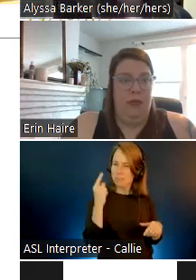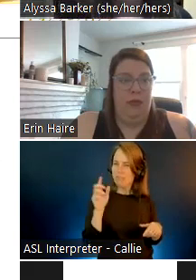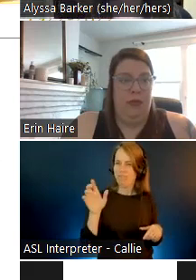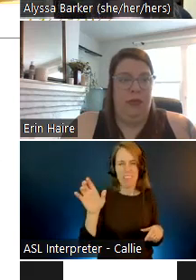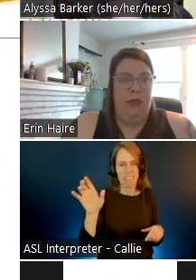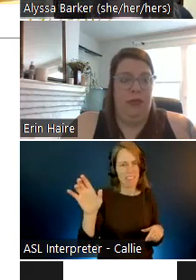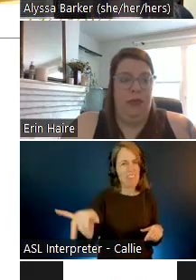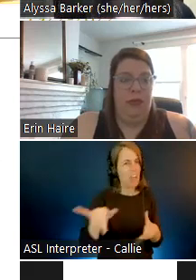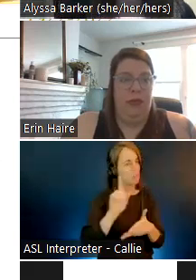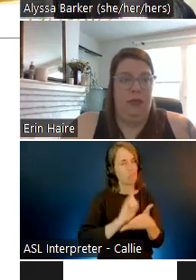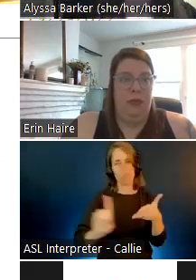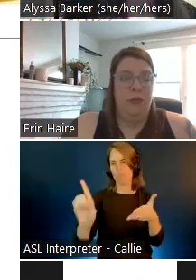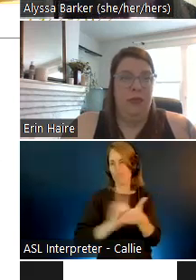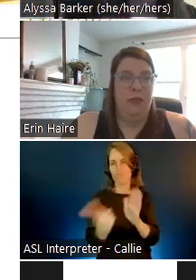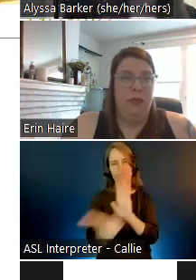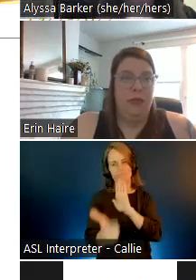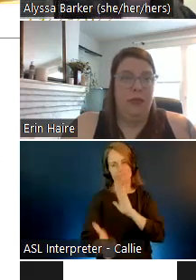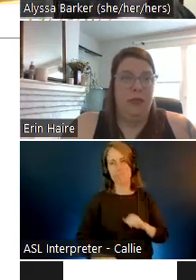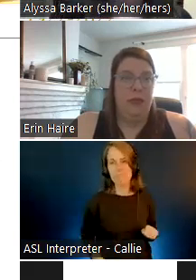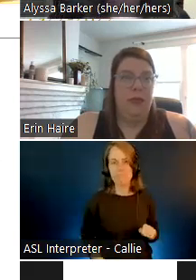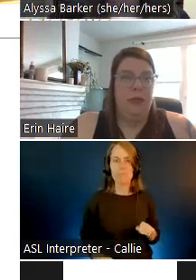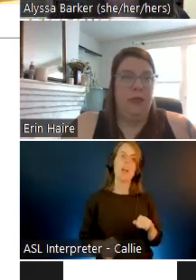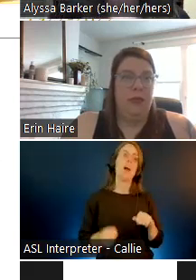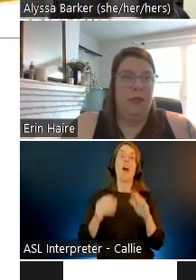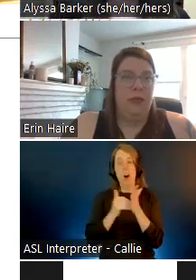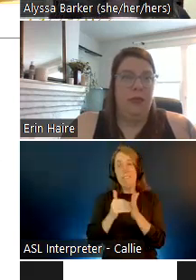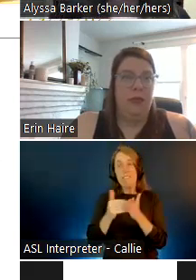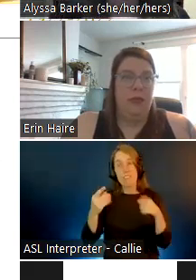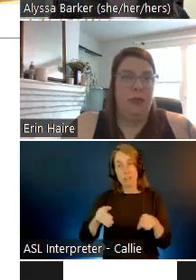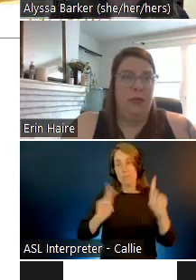told that they should only rent on the bottom floor when that was not necessarily requested